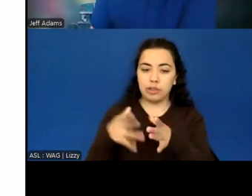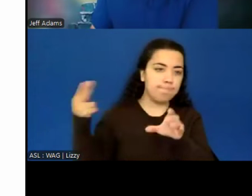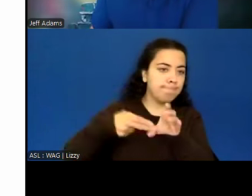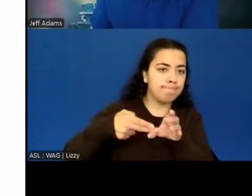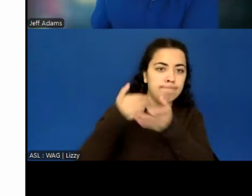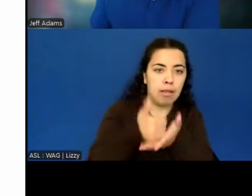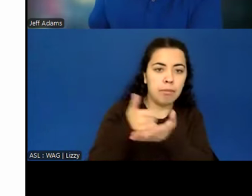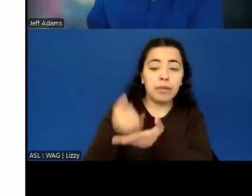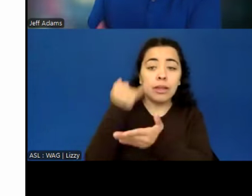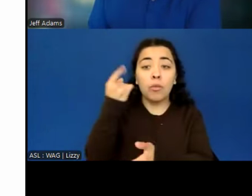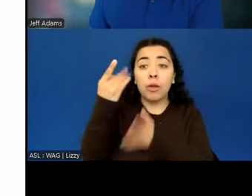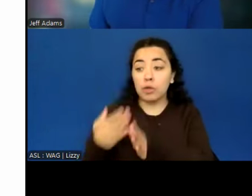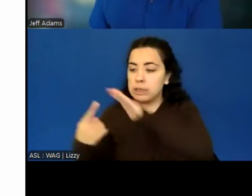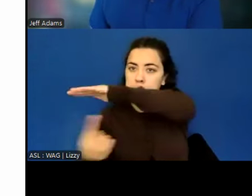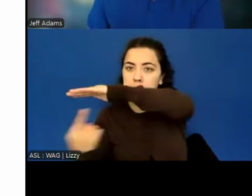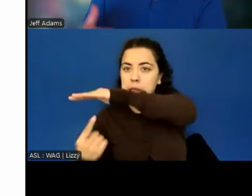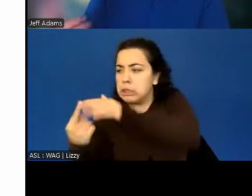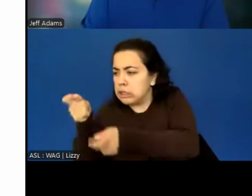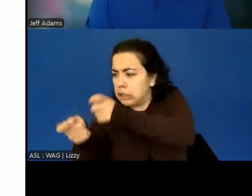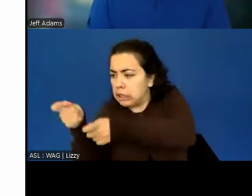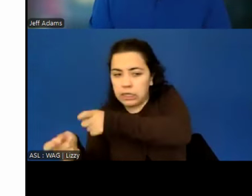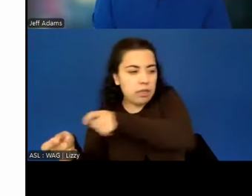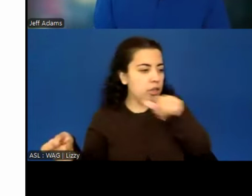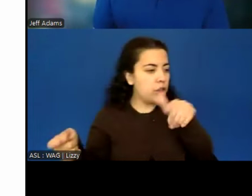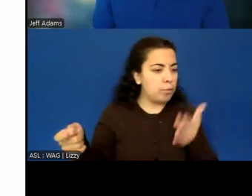somebody else comes in and does some other kind of maintenance, they could easily bring something